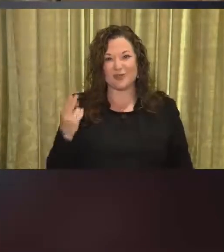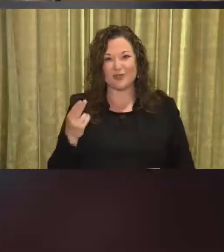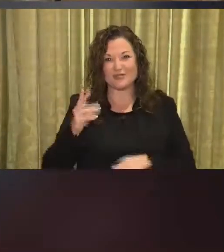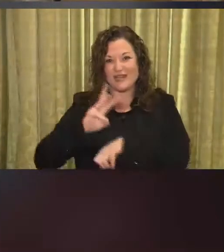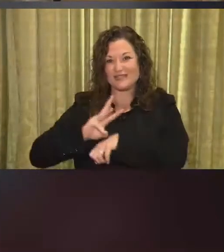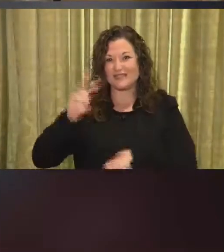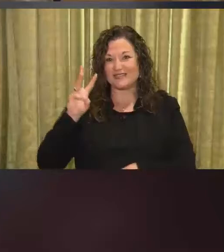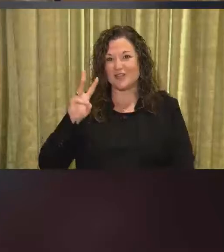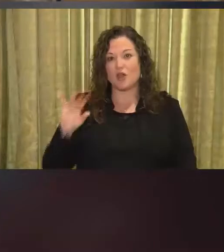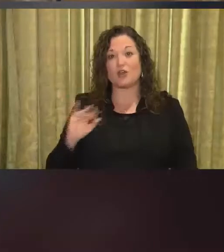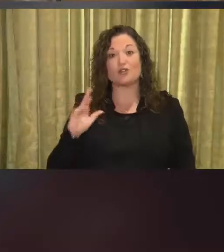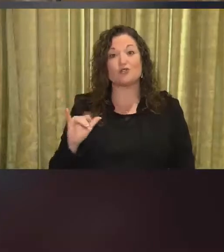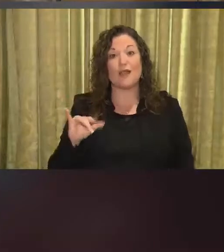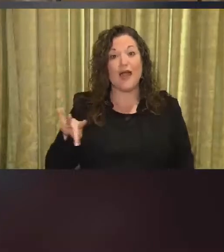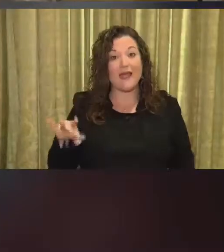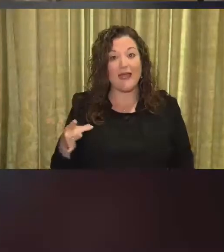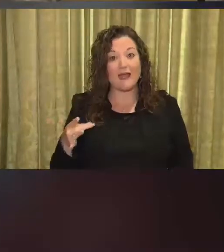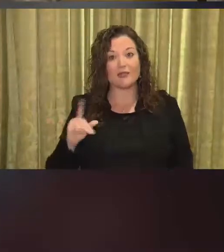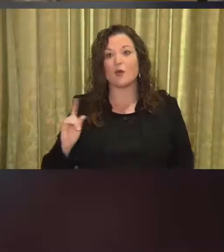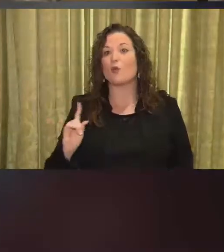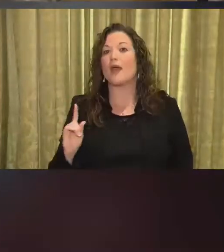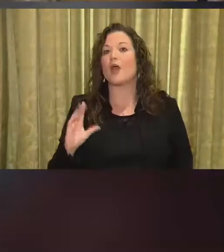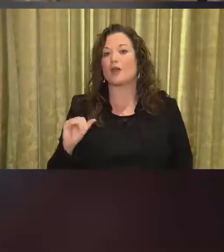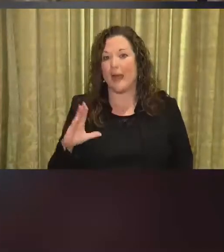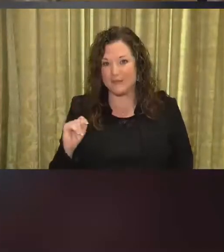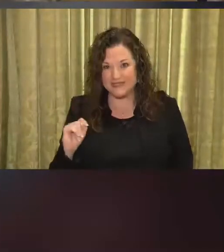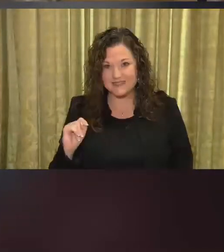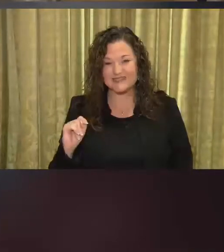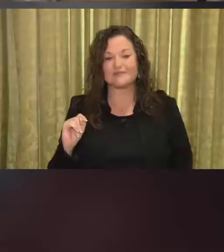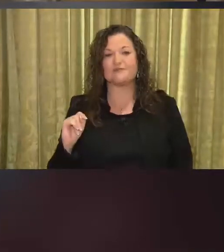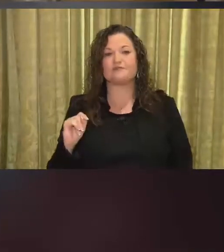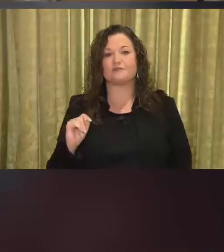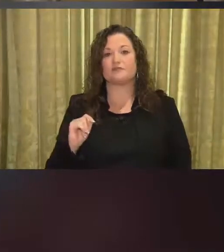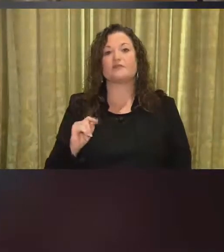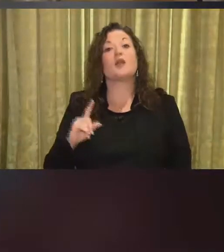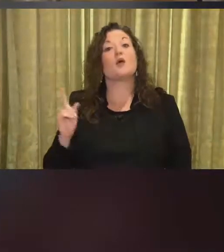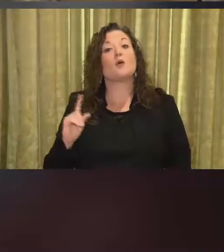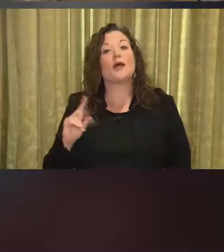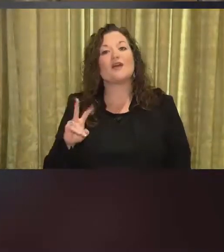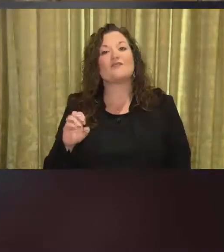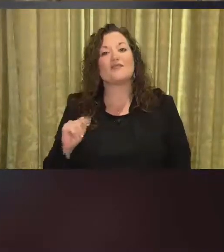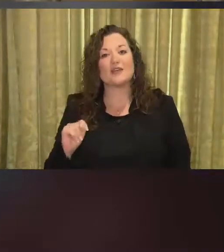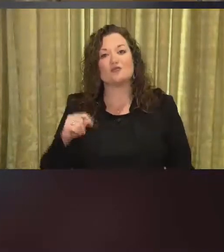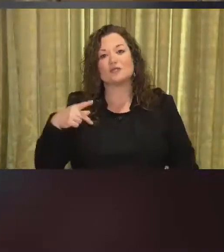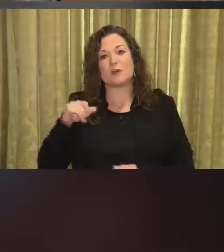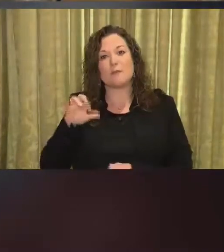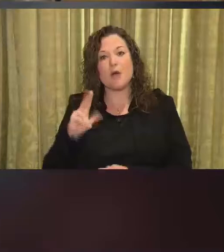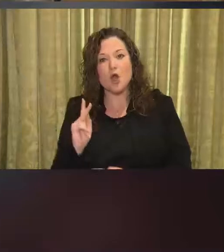July 8th at Cabot, and it will be at the Veterans Park Event Center. So if you're in that area,